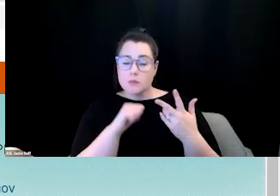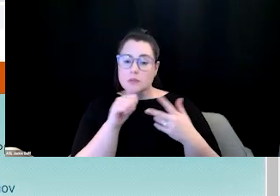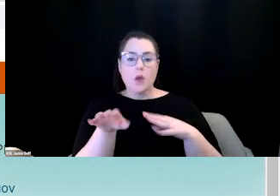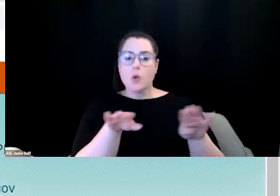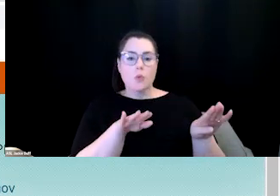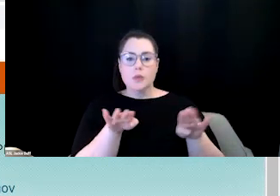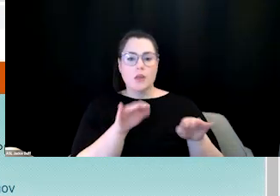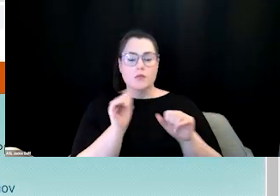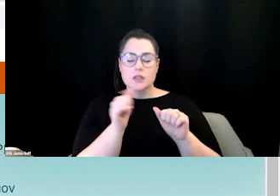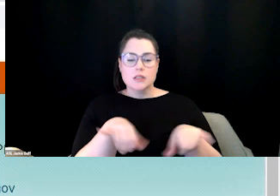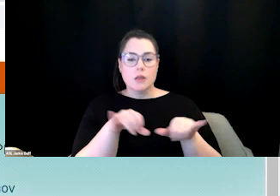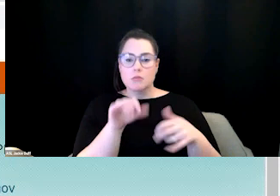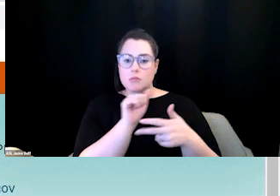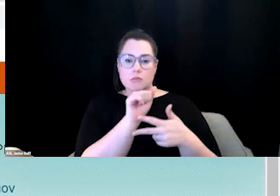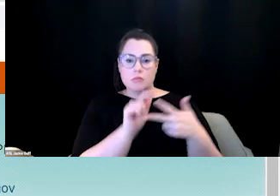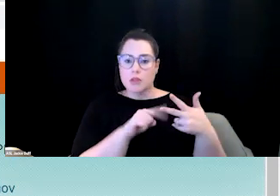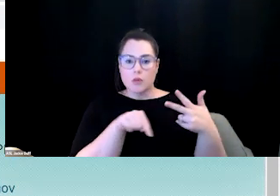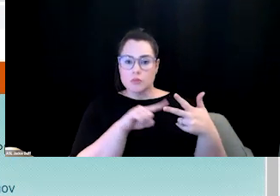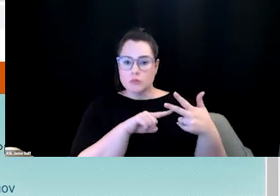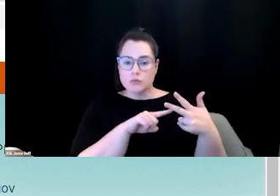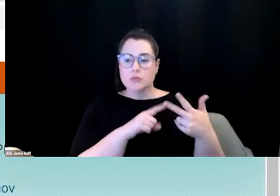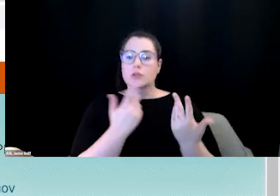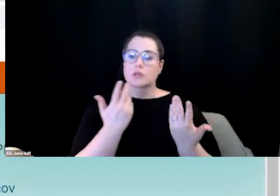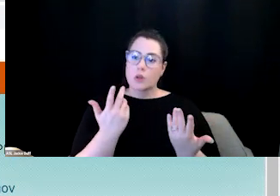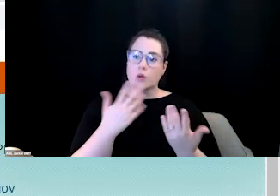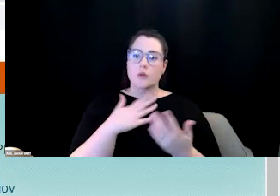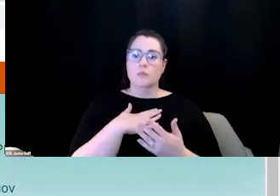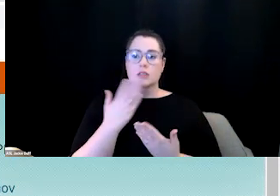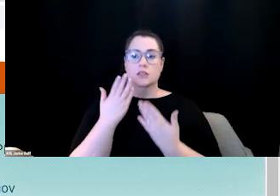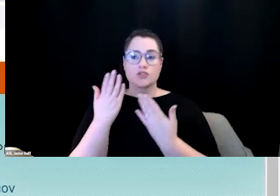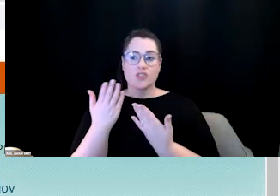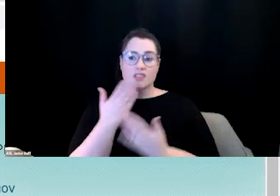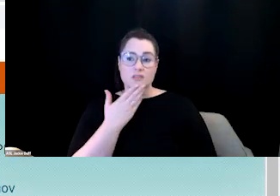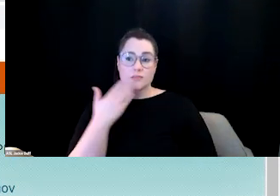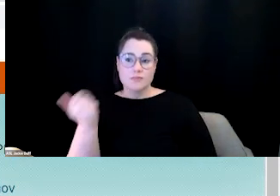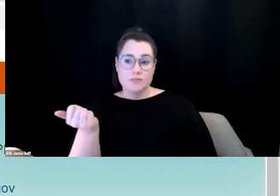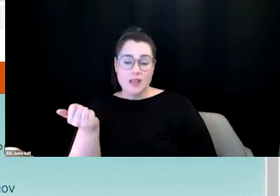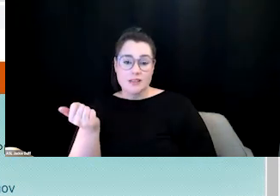If I had to say which is best to use, I would use Adobe if you have it,